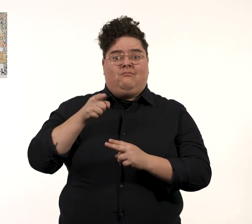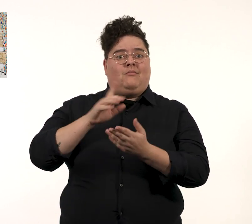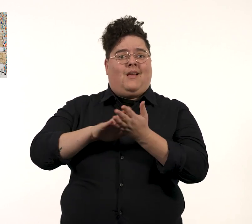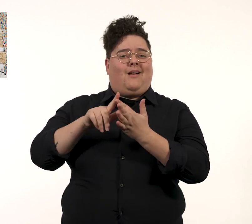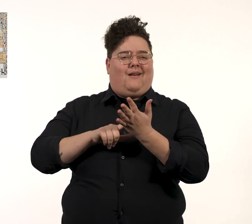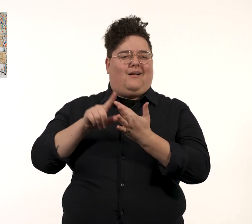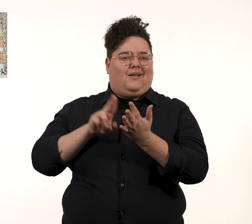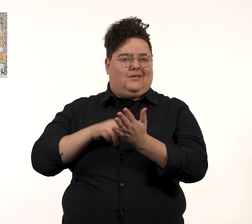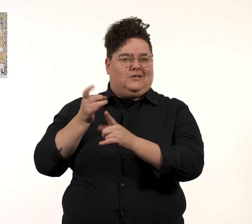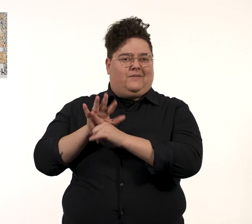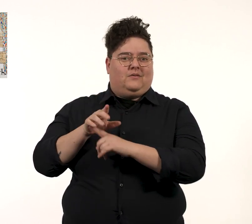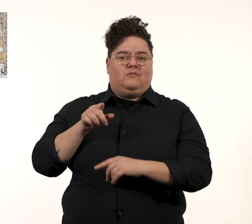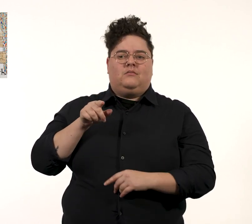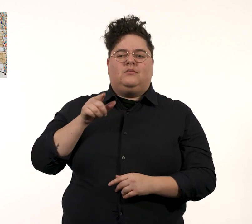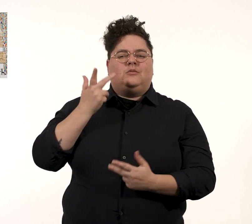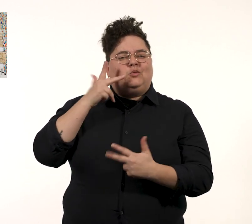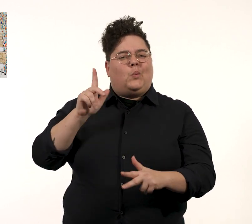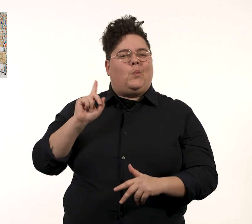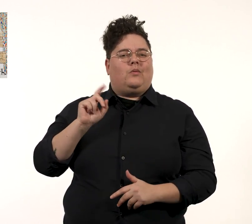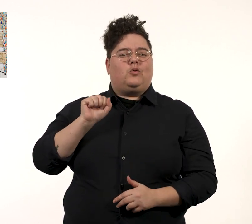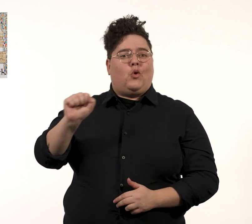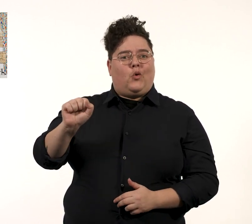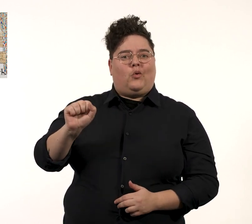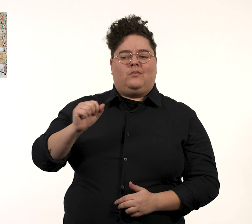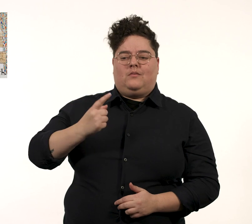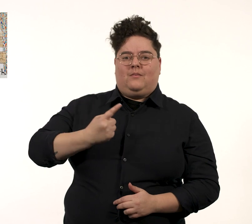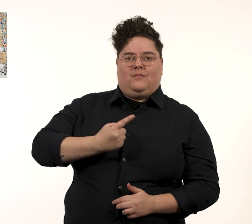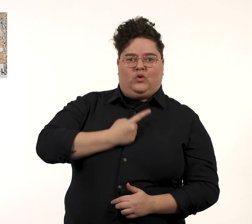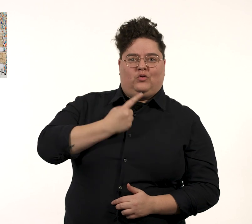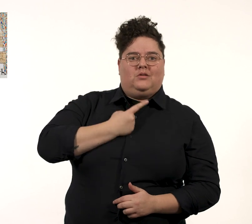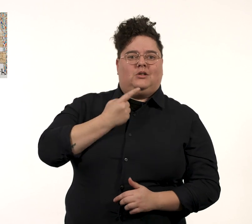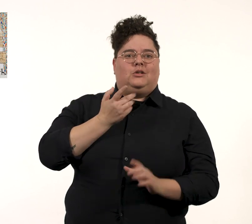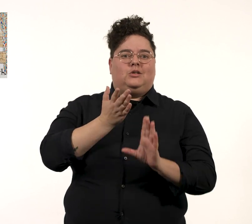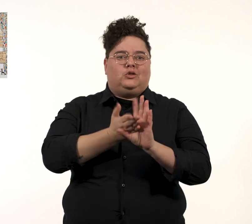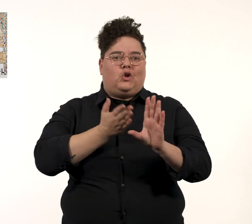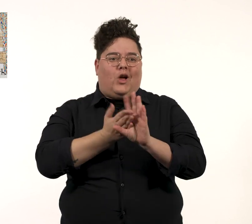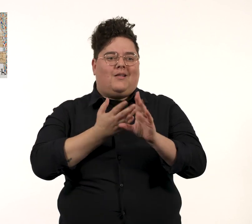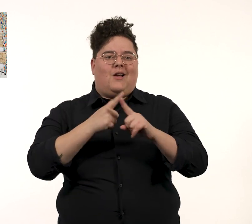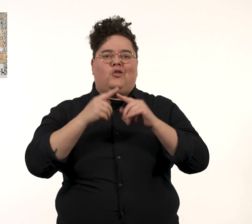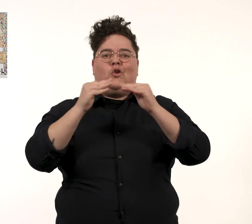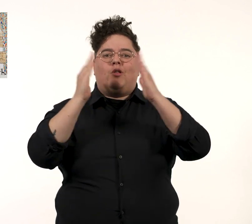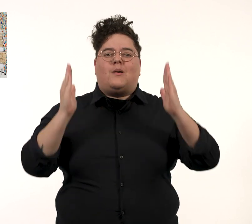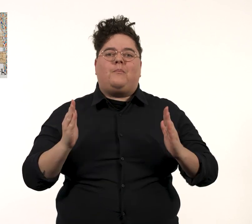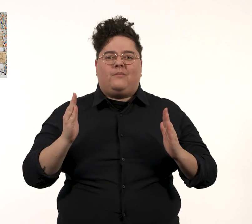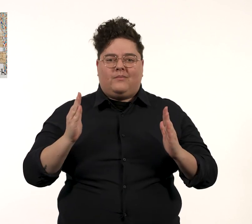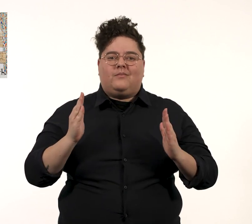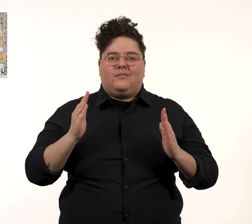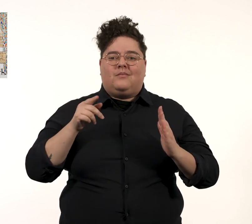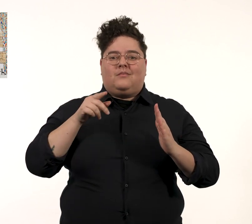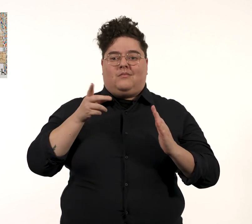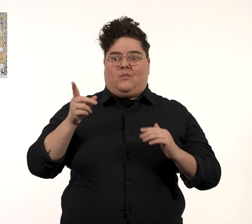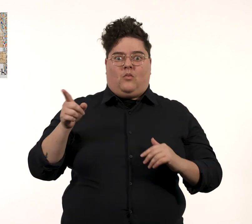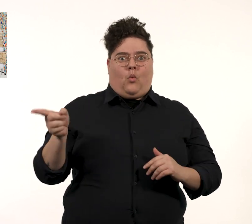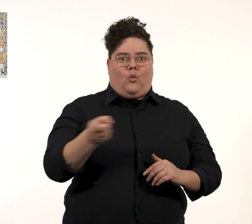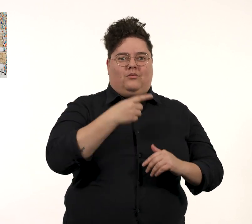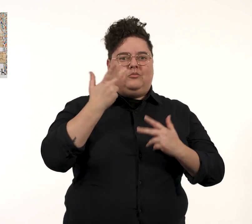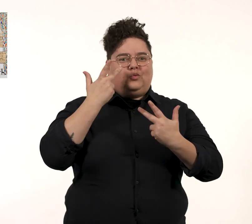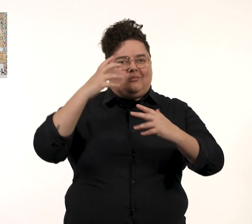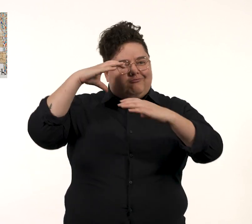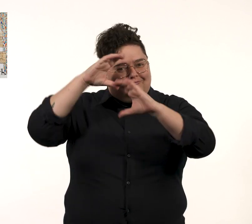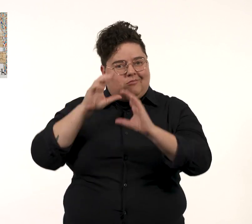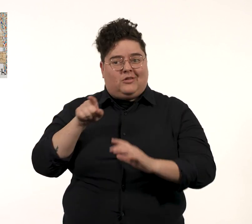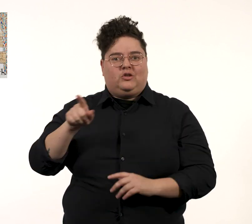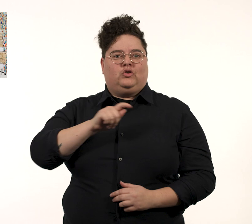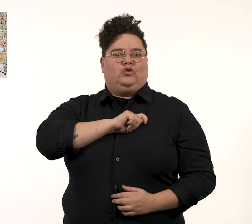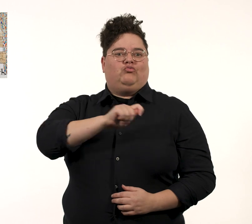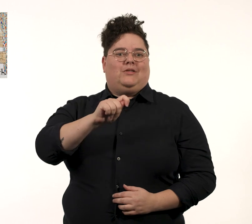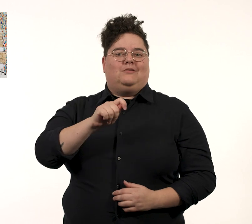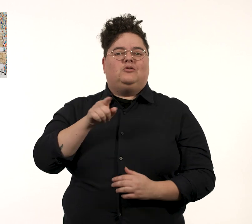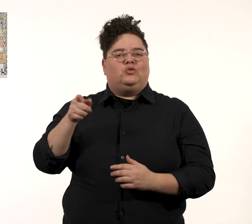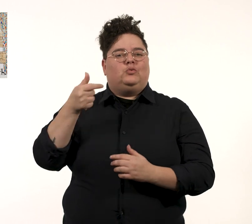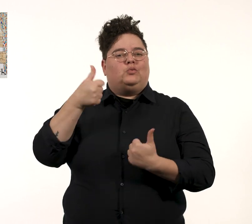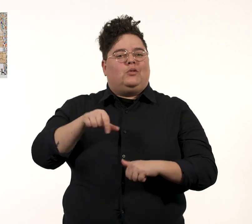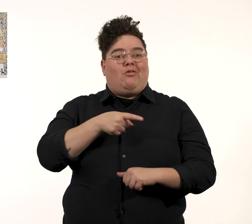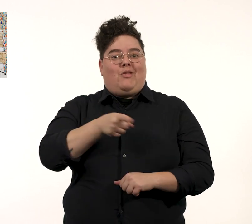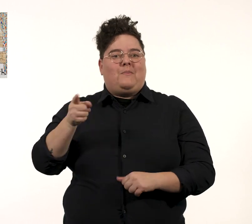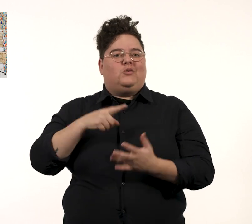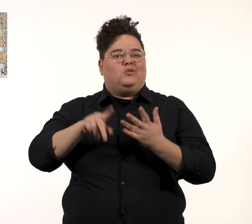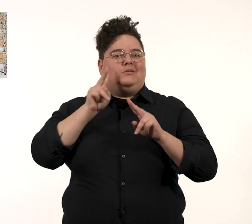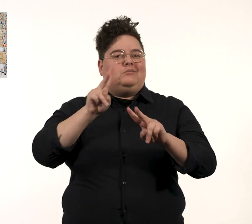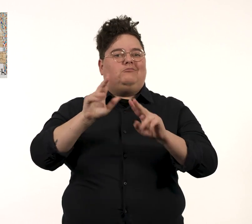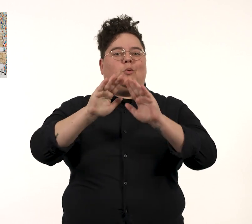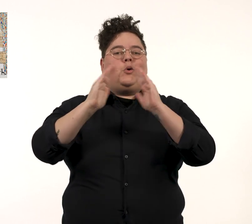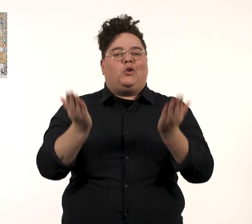For Helen, the personal, psychological and domestic are trusted lens where she uses to see the world.